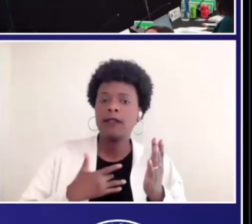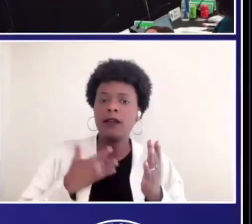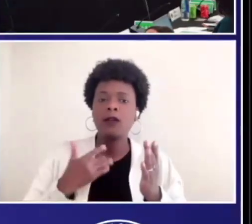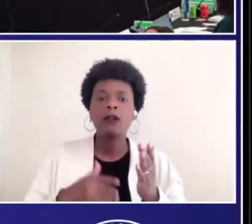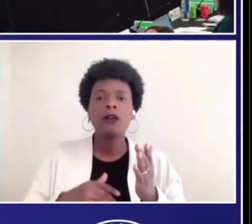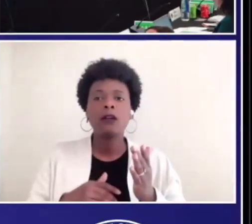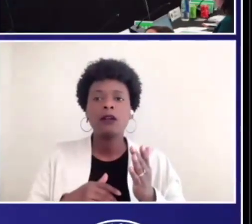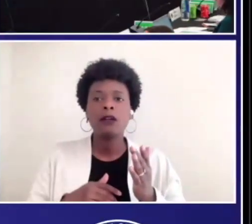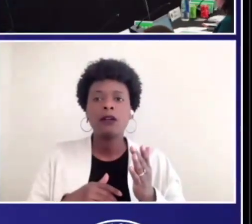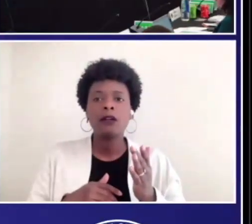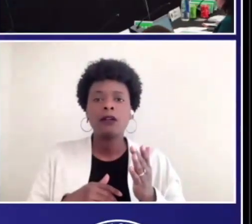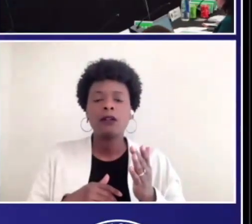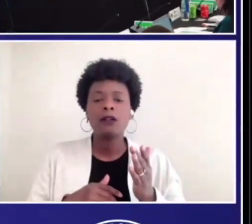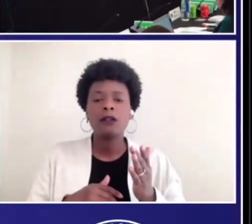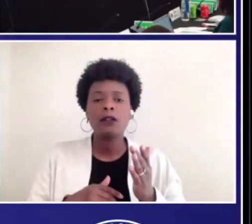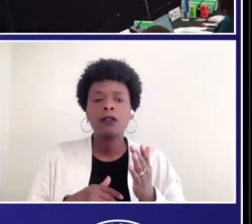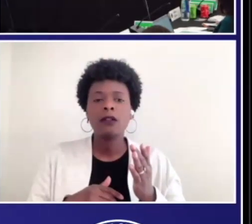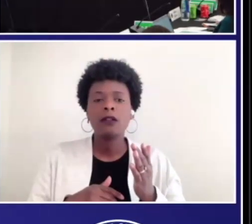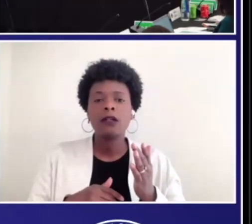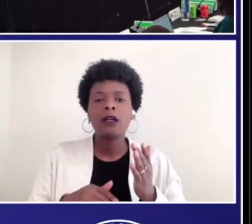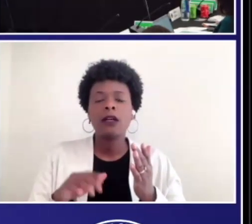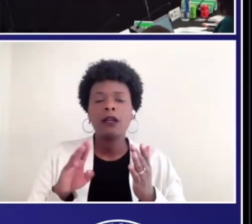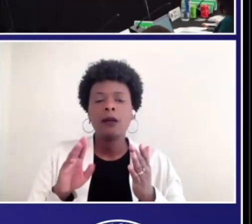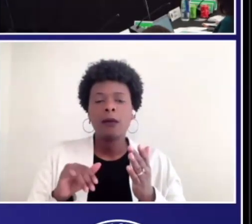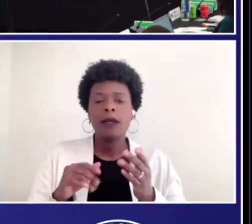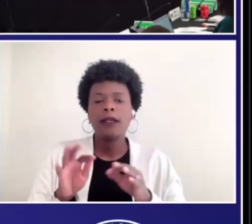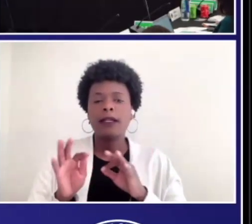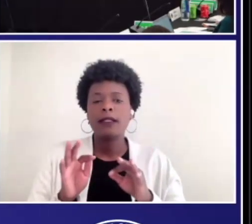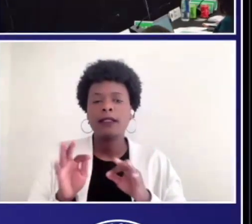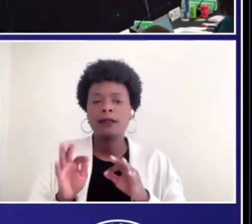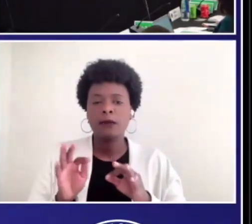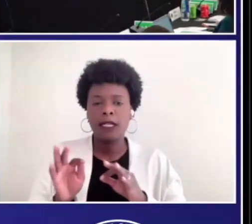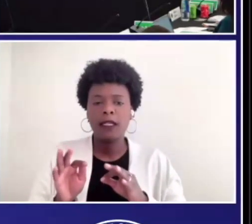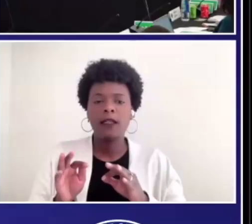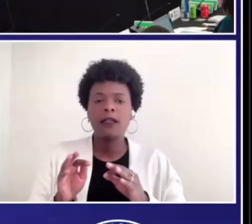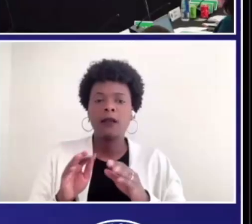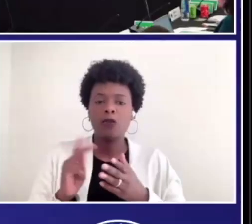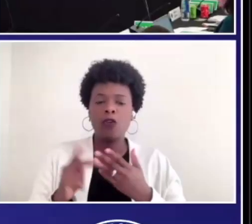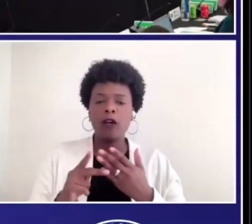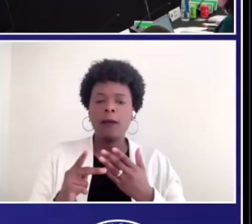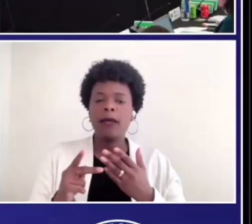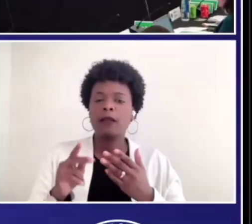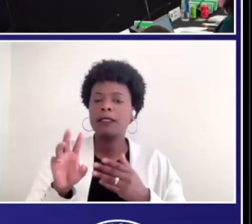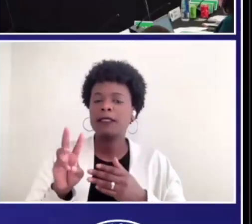the, that the program had to be six academic years in length, we could be penalizing shorter-term